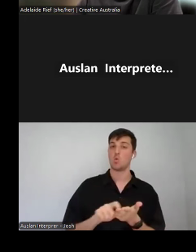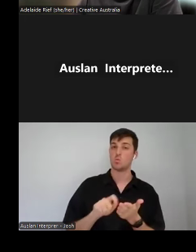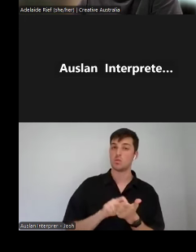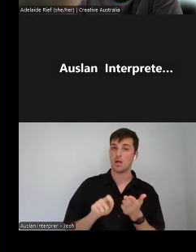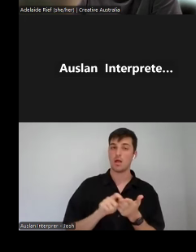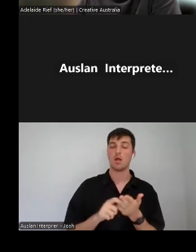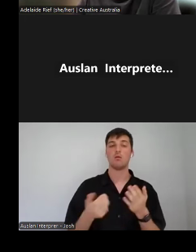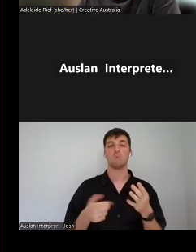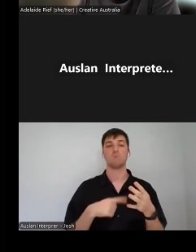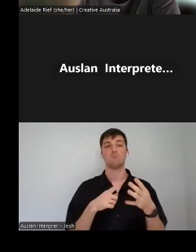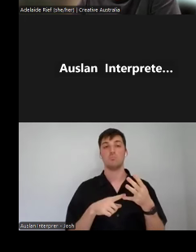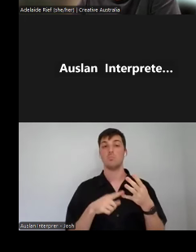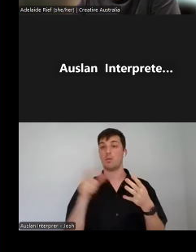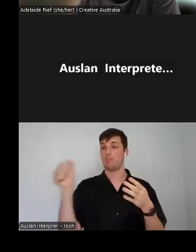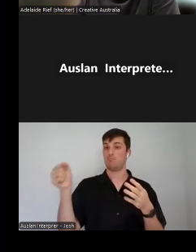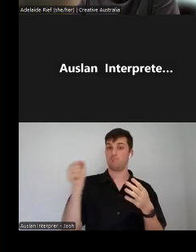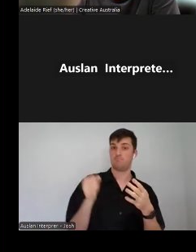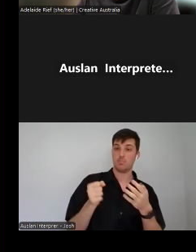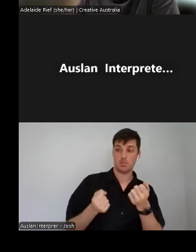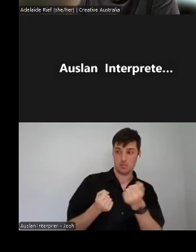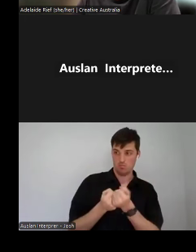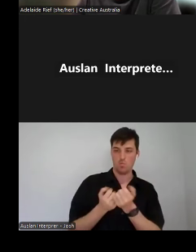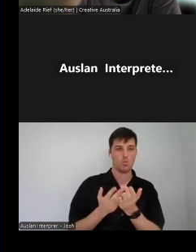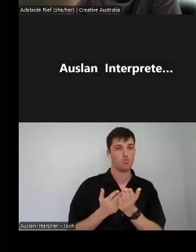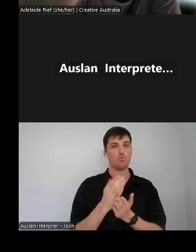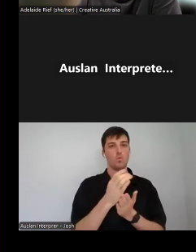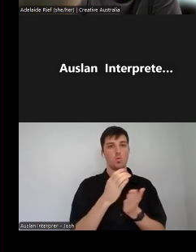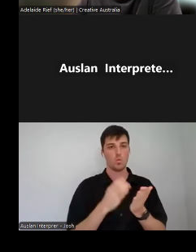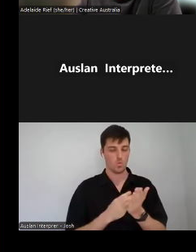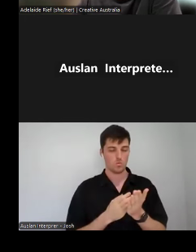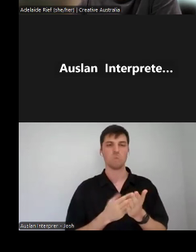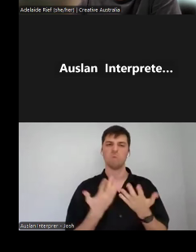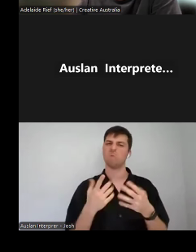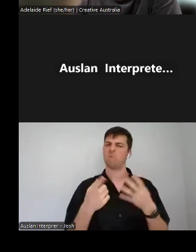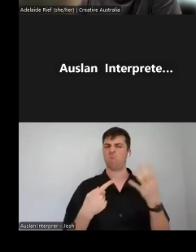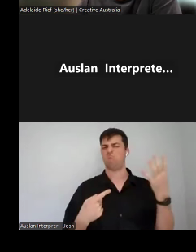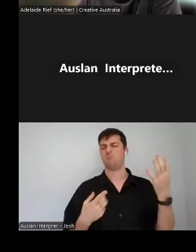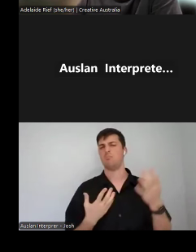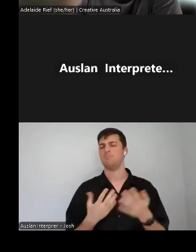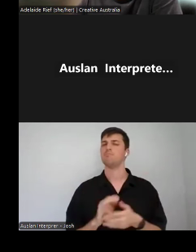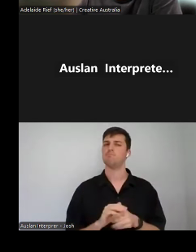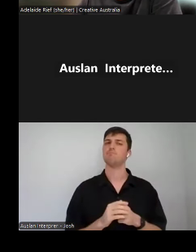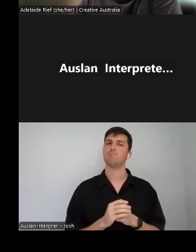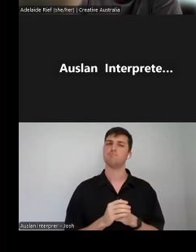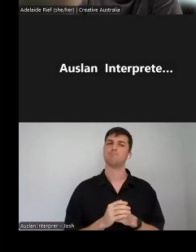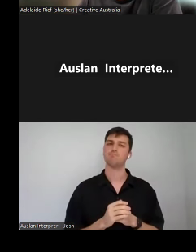having someone support you while you do the course, amongst other things. Finally, you can